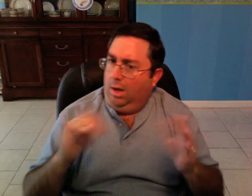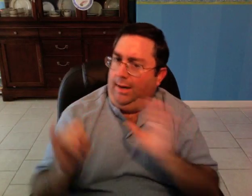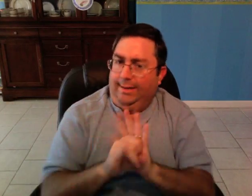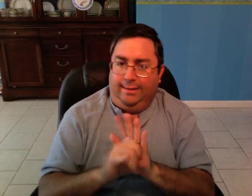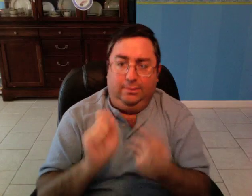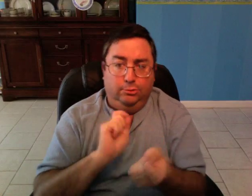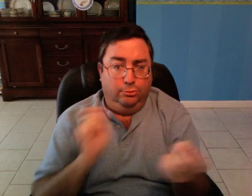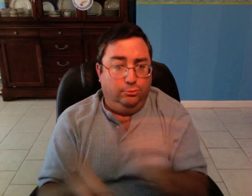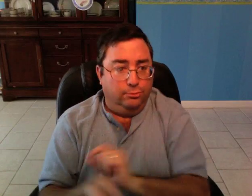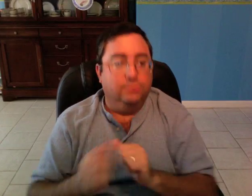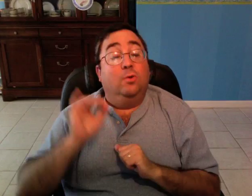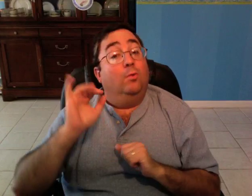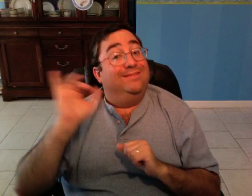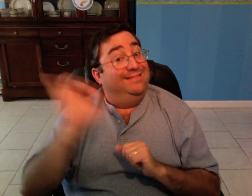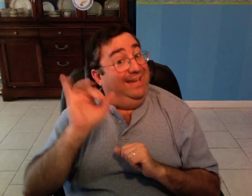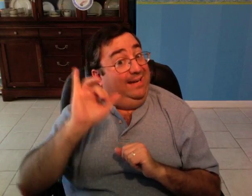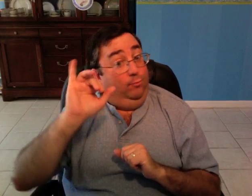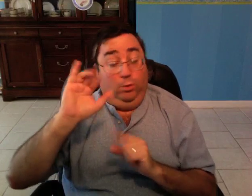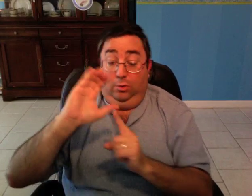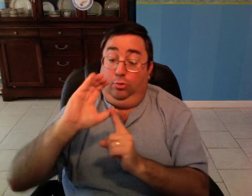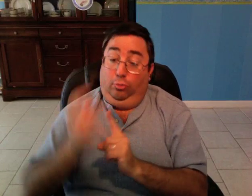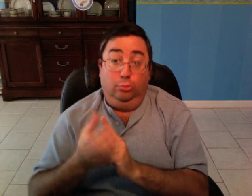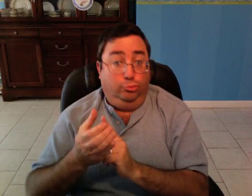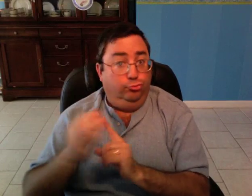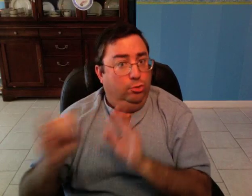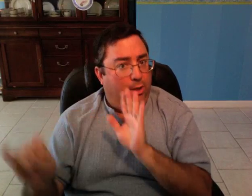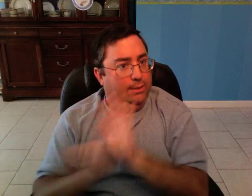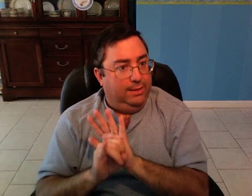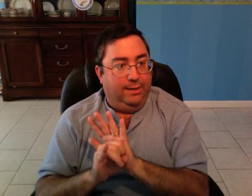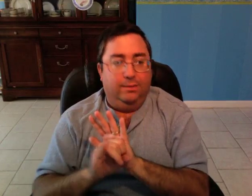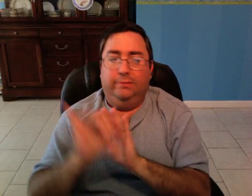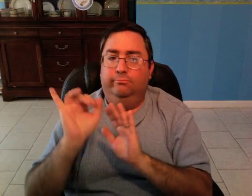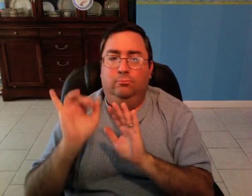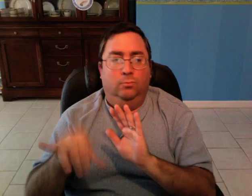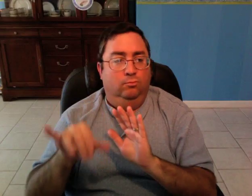Identities do change. The same goes with cultural identities.